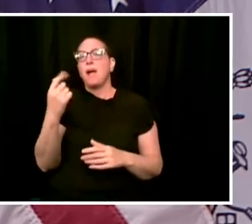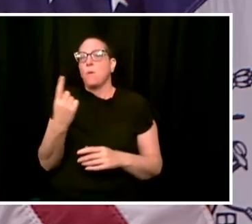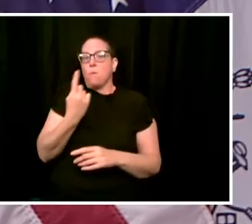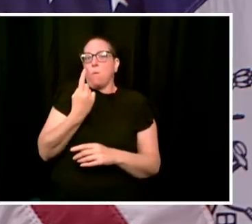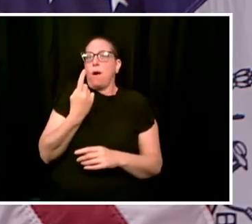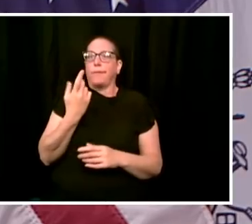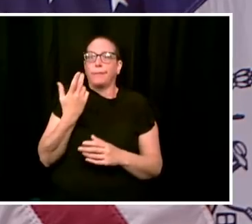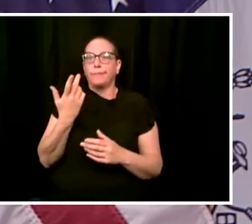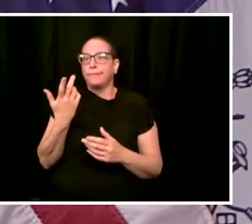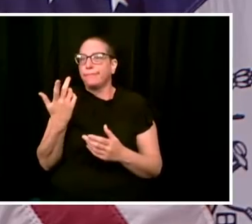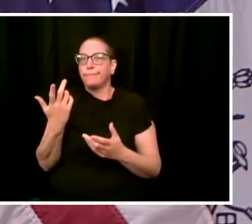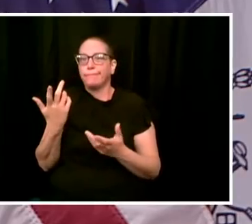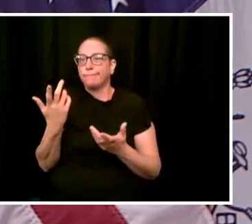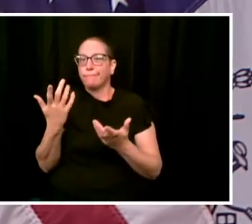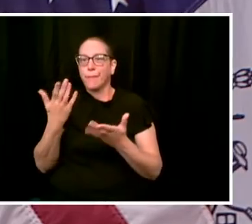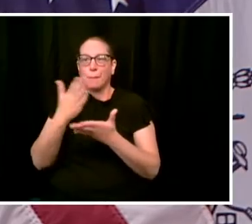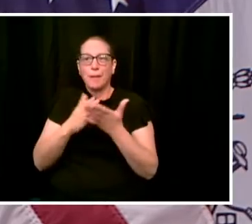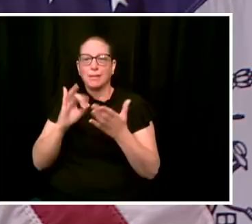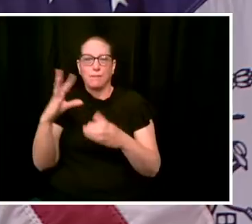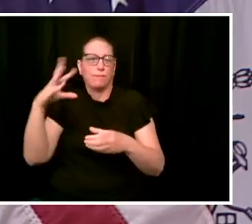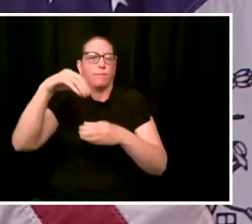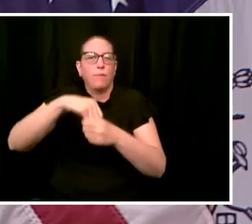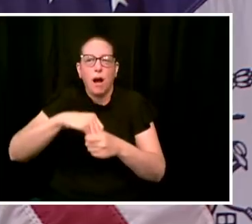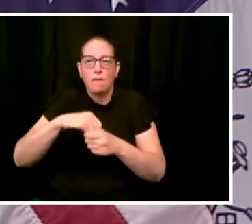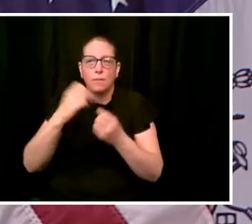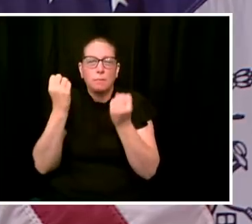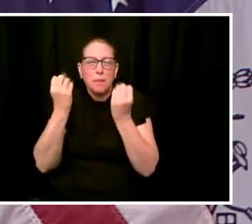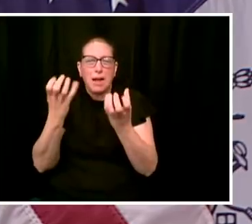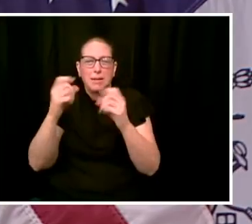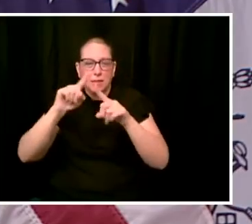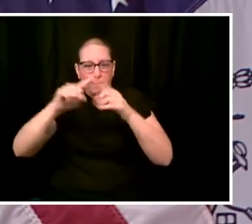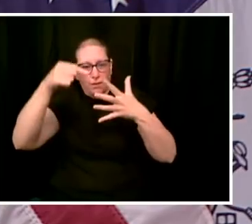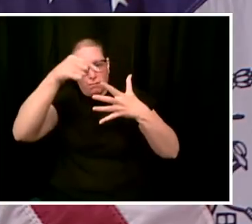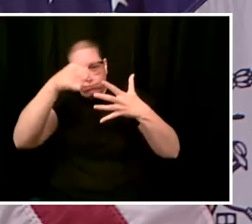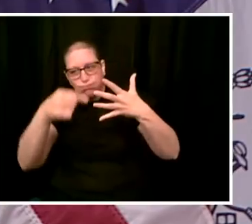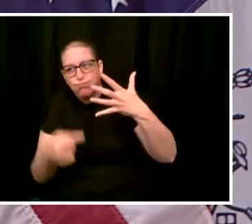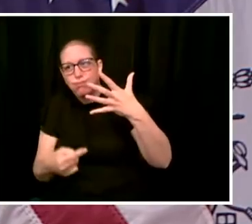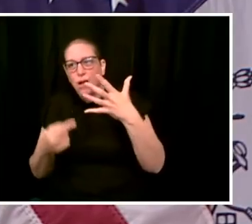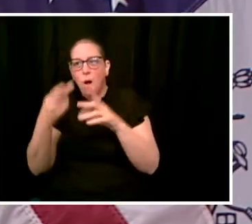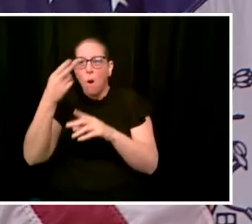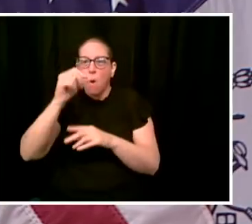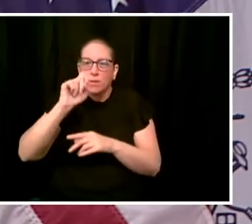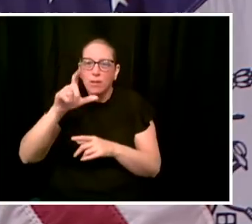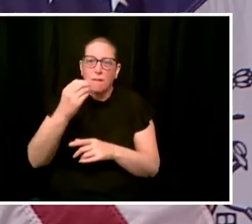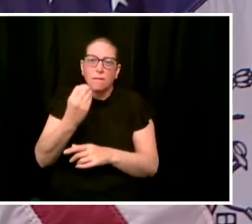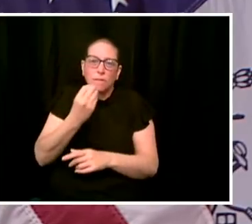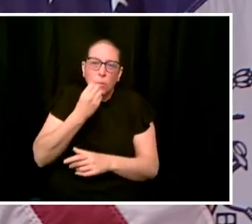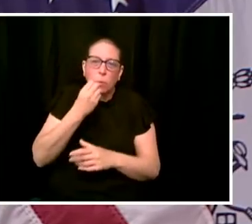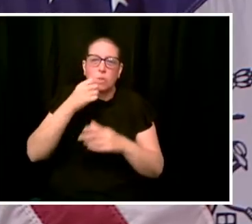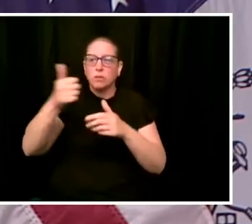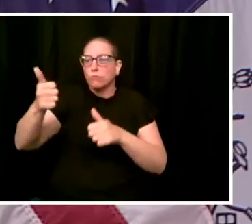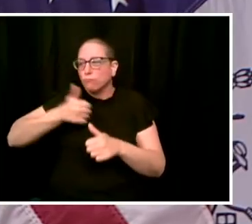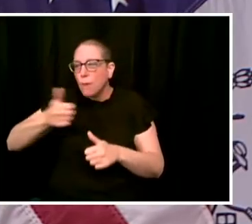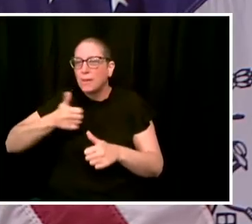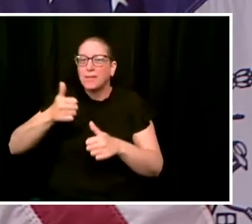TRACE AT THIS SCALE, BUT IT IS NOT JUST THAT, IT IS THE HOTELS,